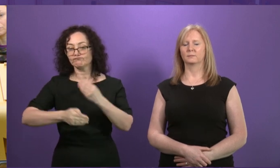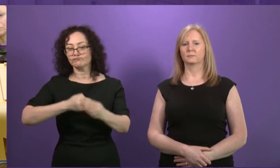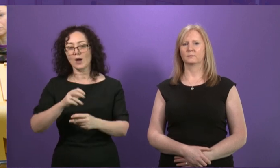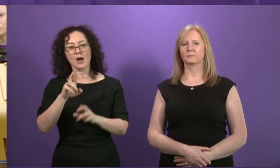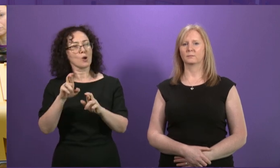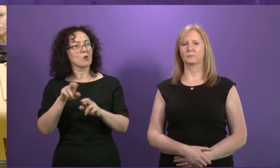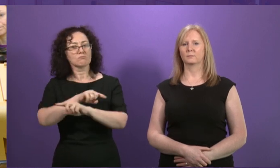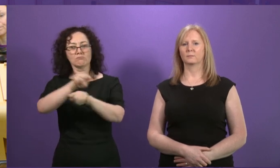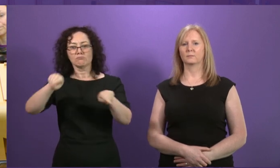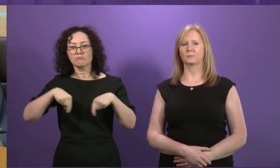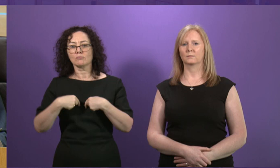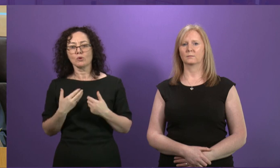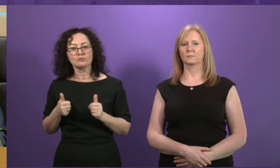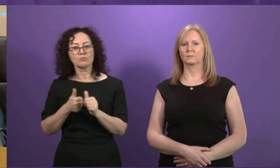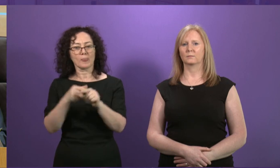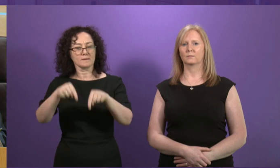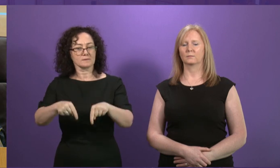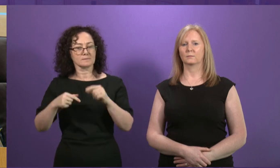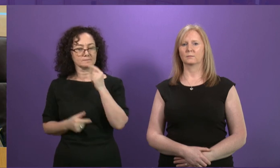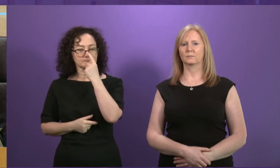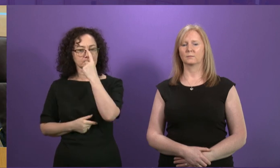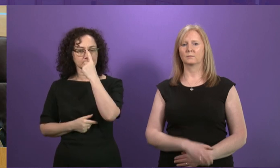chamber as we do so.